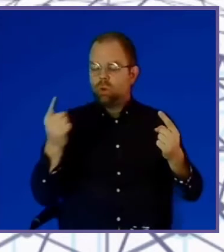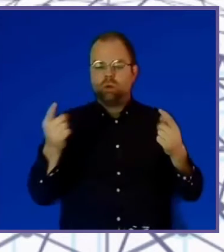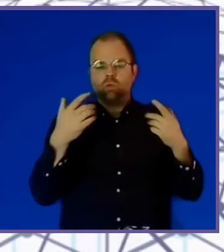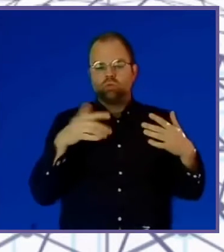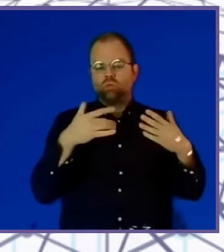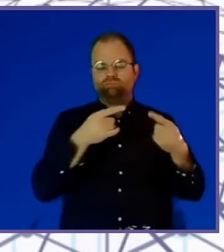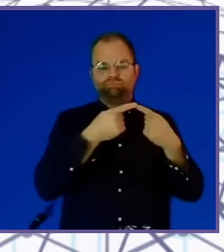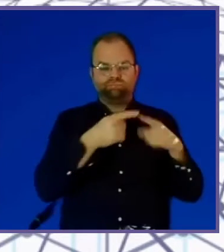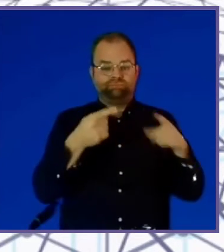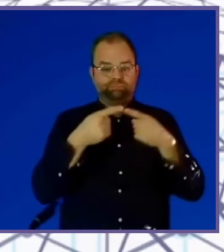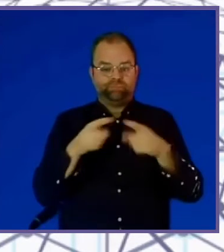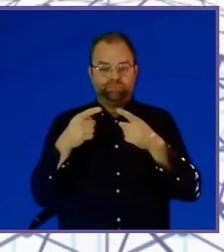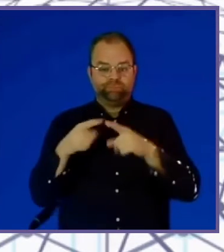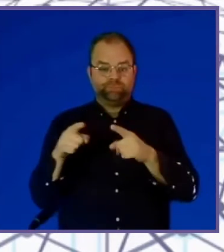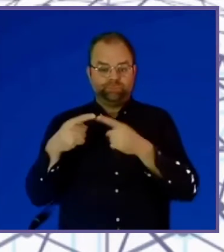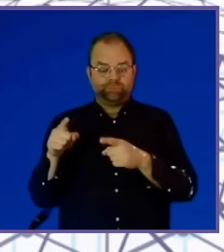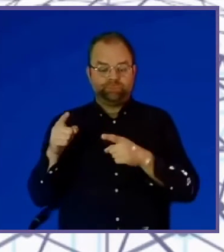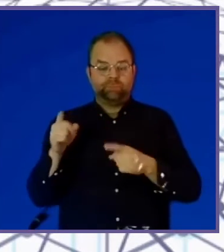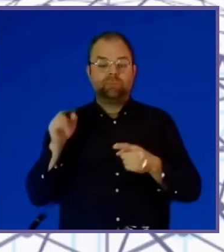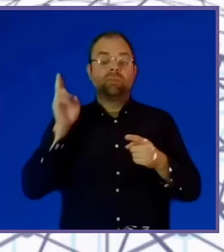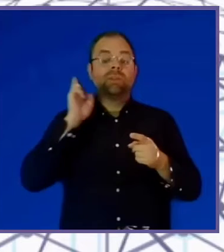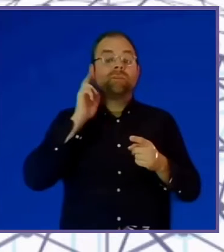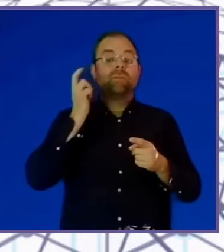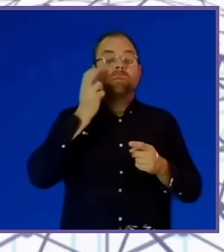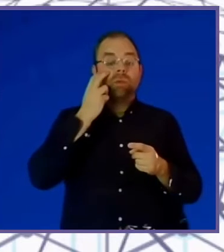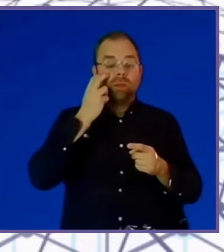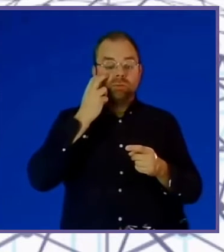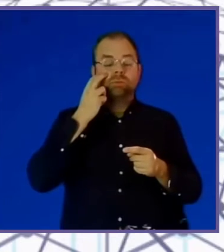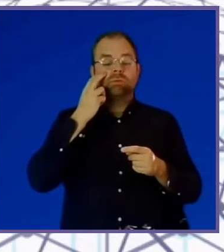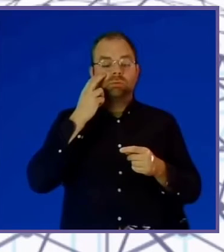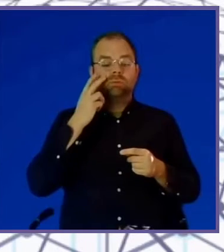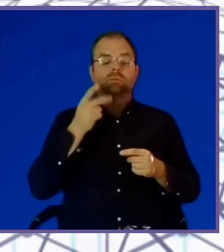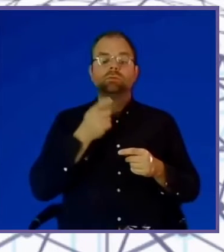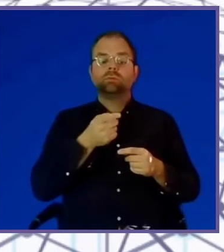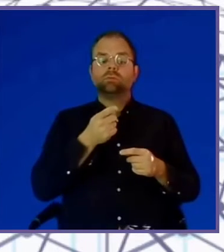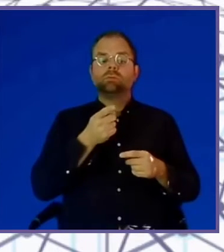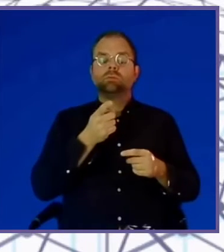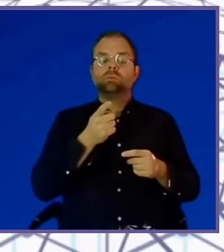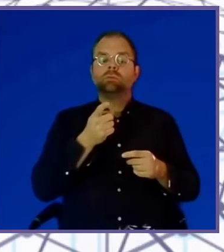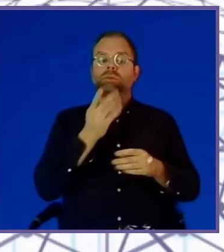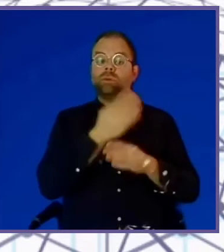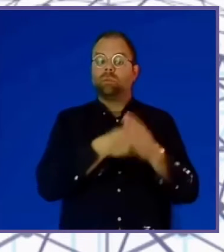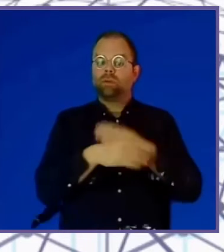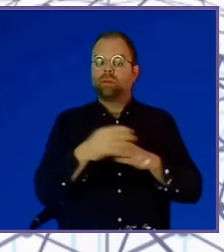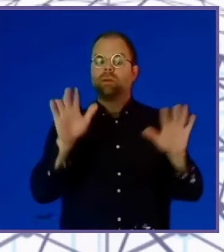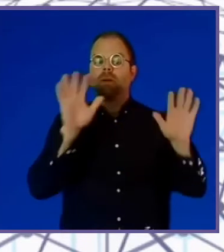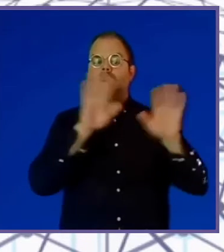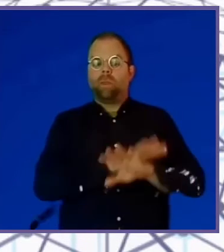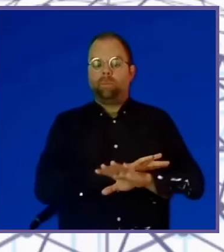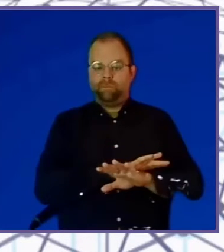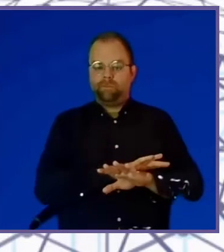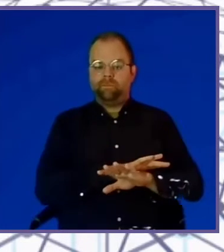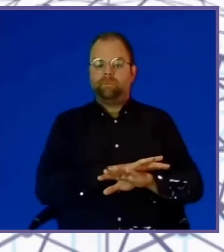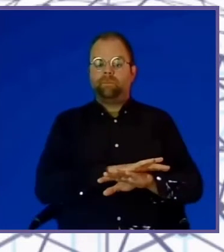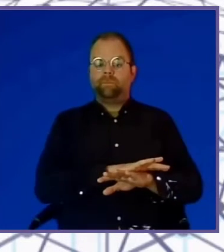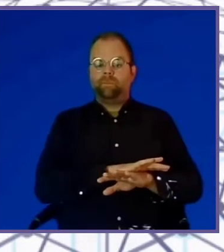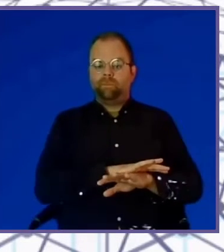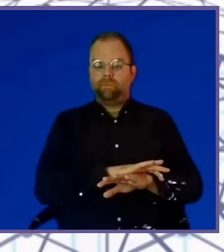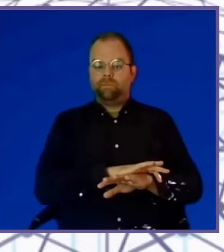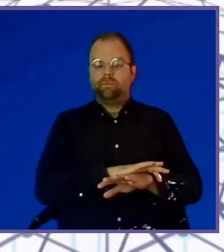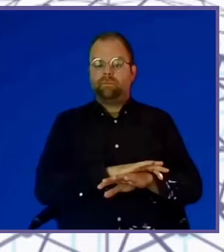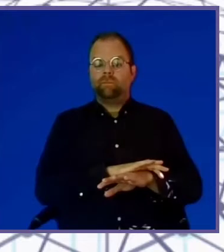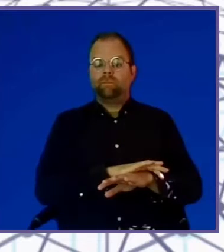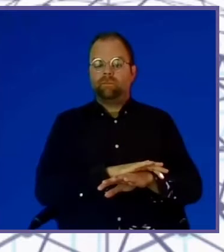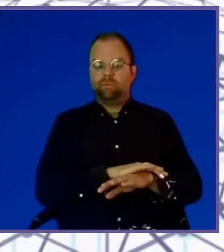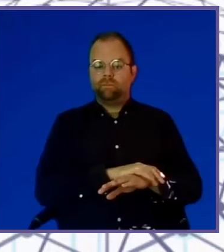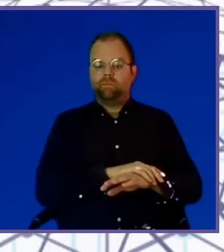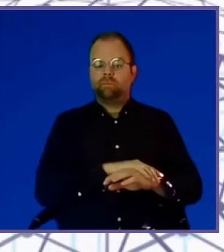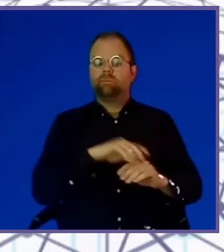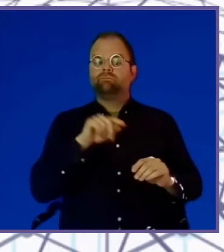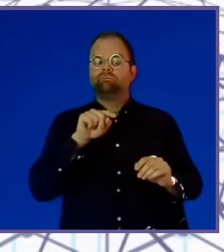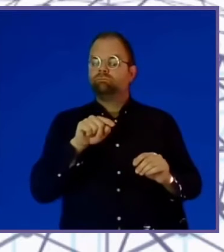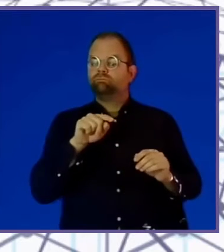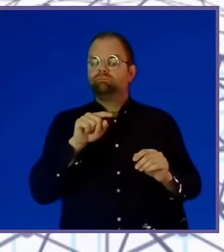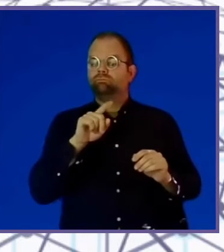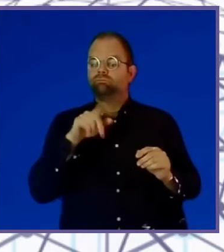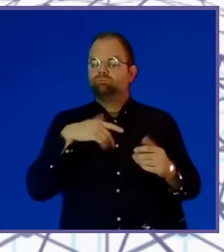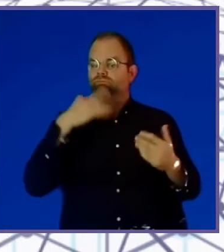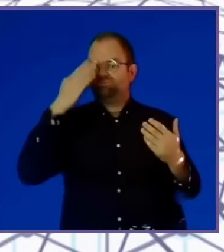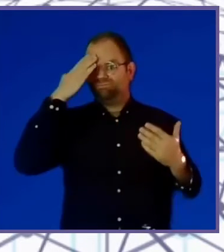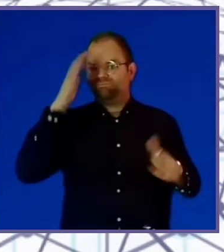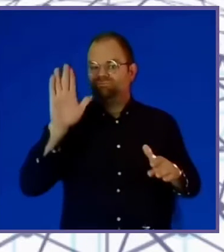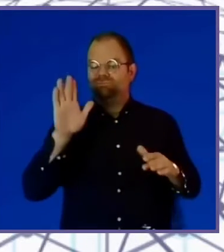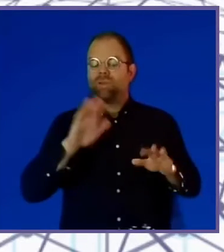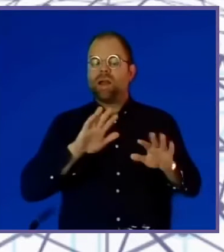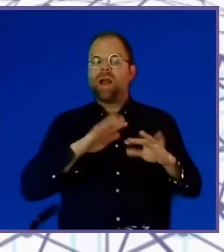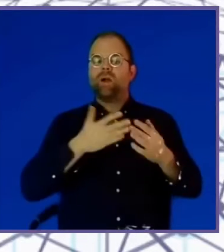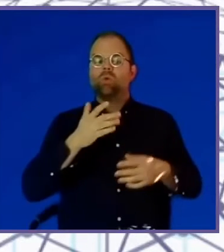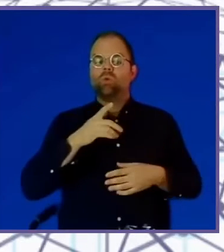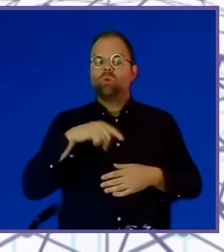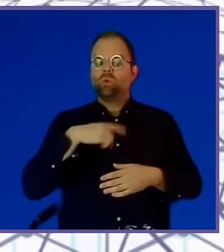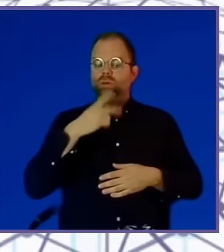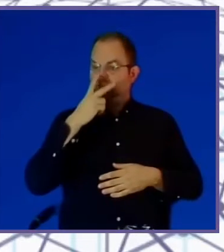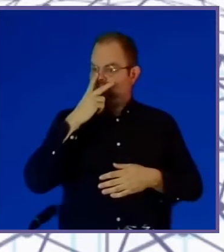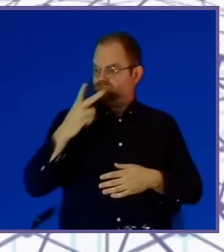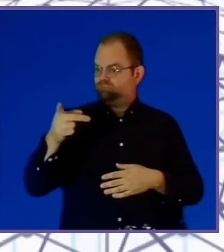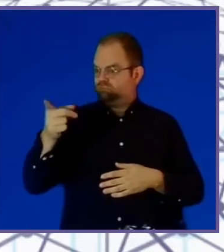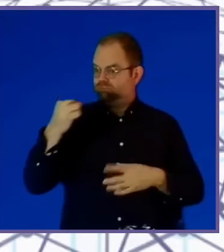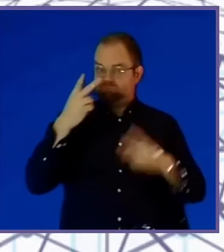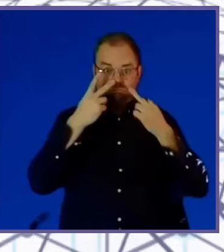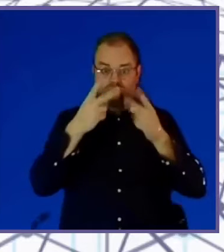sees or hears. There's no way we can know how they experience the world unless we ask. So